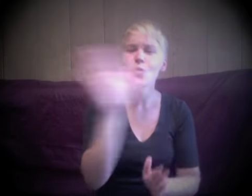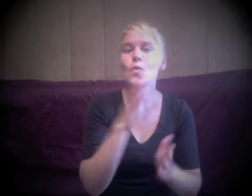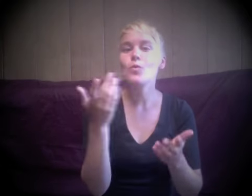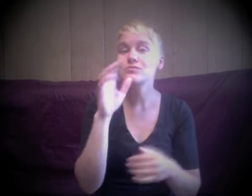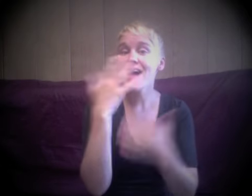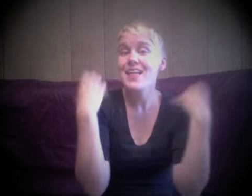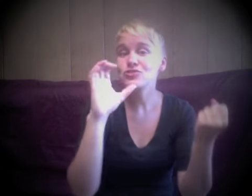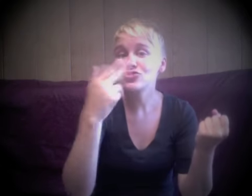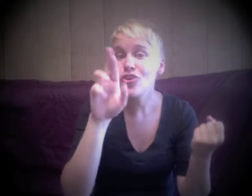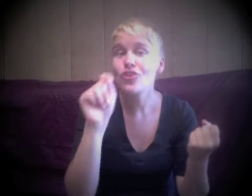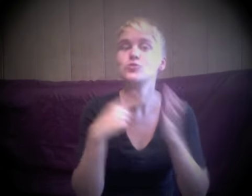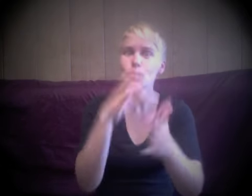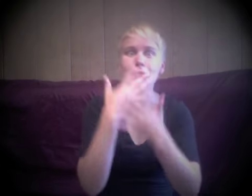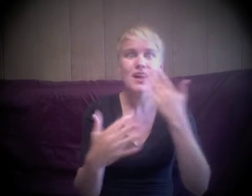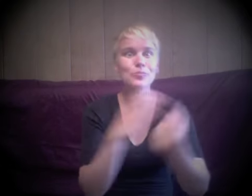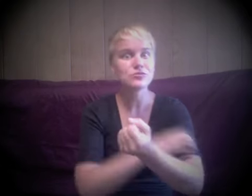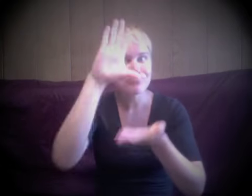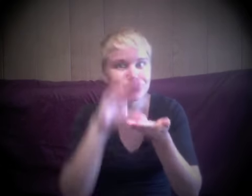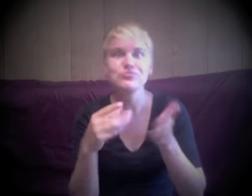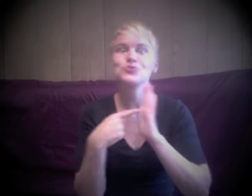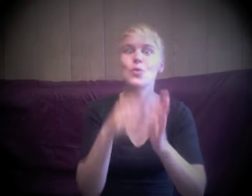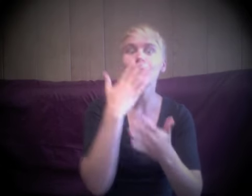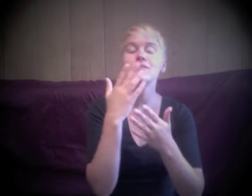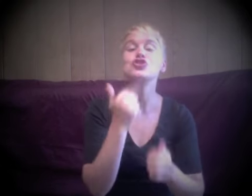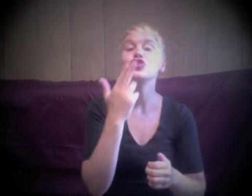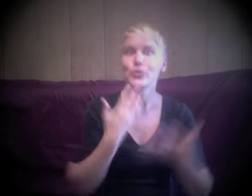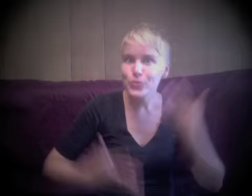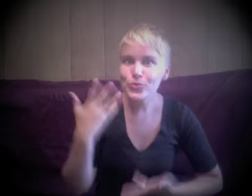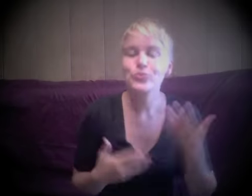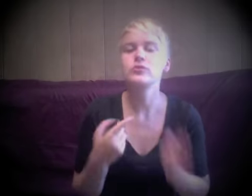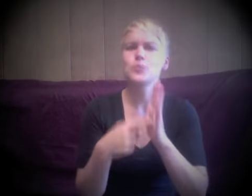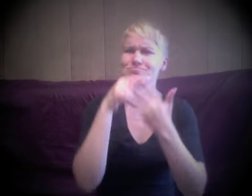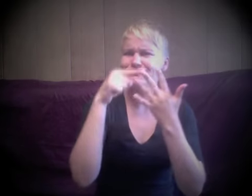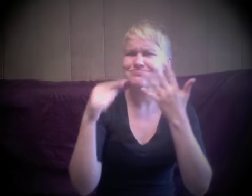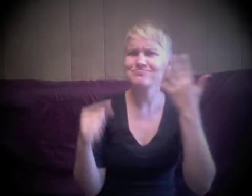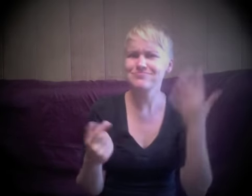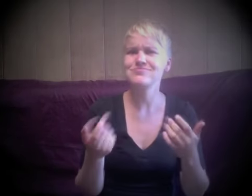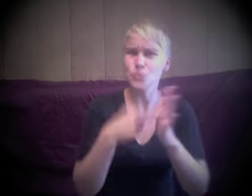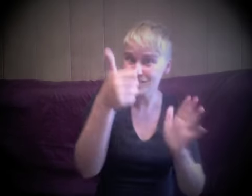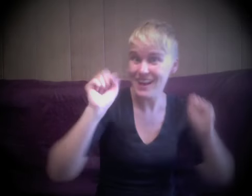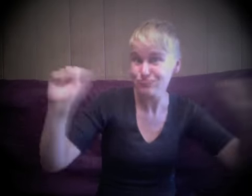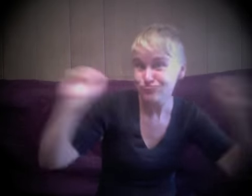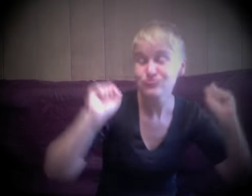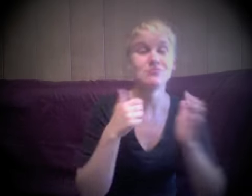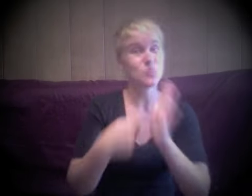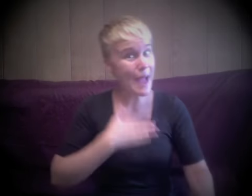Show us your health charts, pictures of you working out, the results of your lower blood pressure...